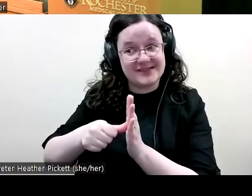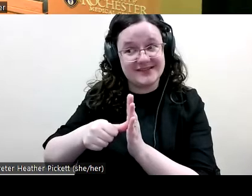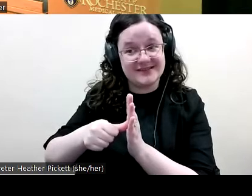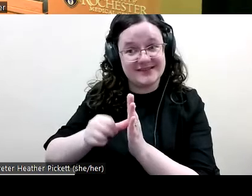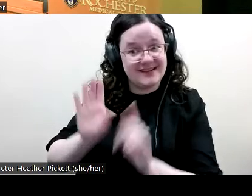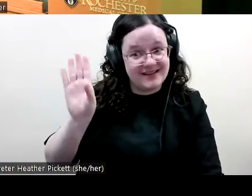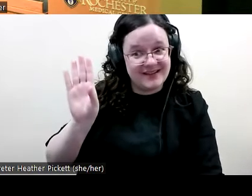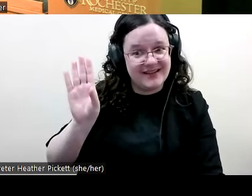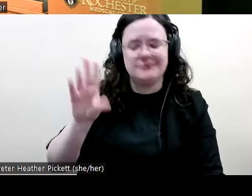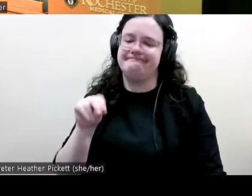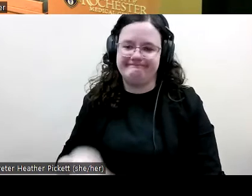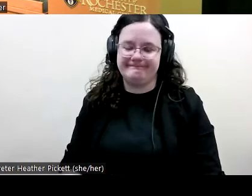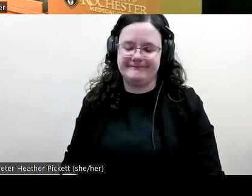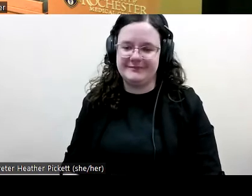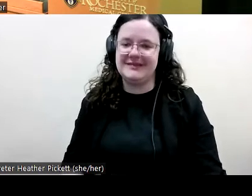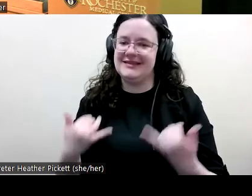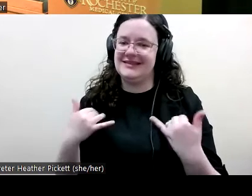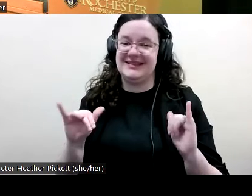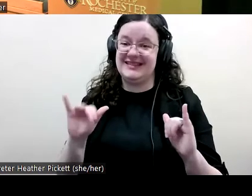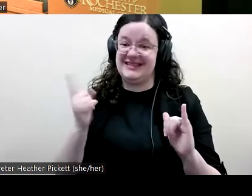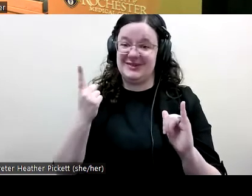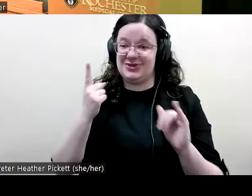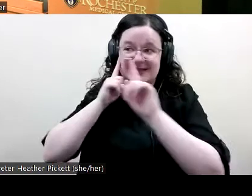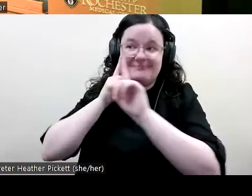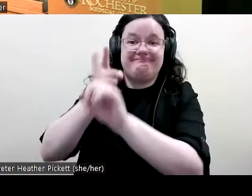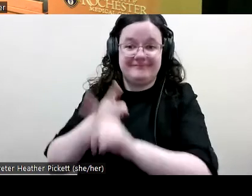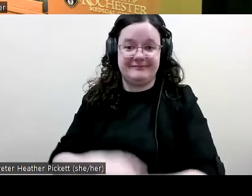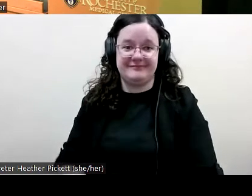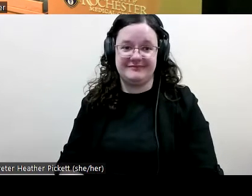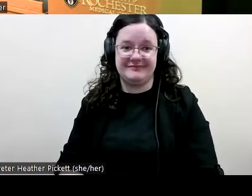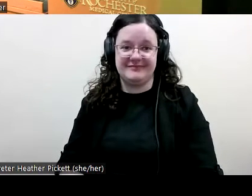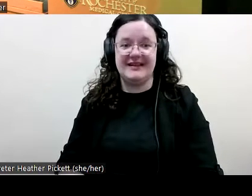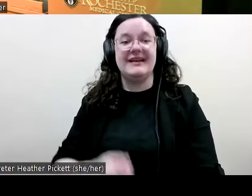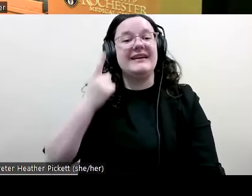a dream right um and especially when it comes to non-quantitative treatment limits which are kind